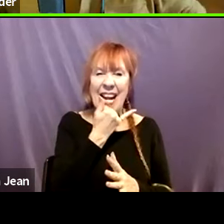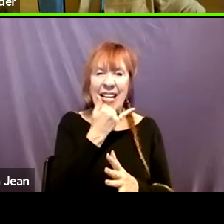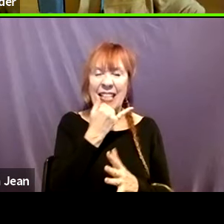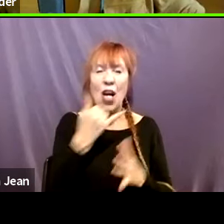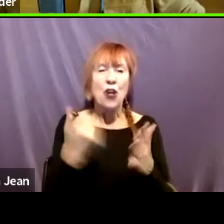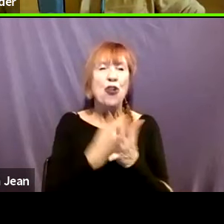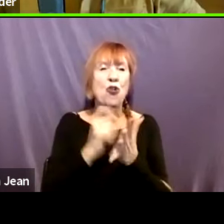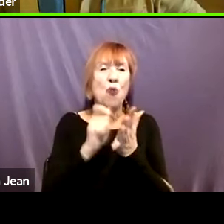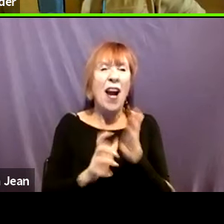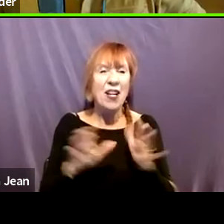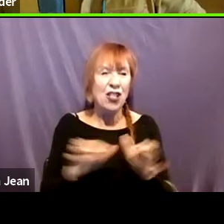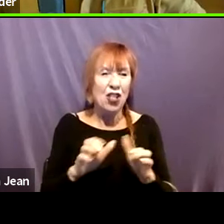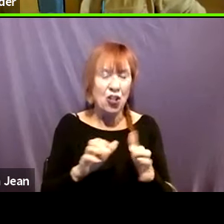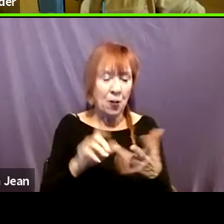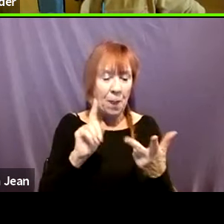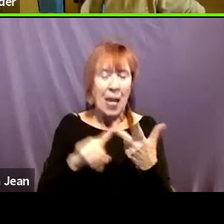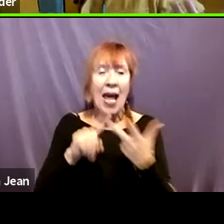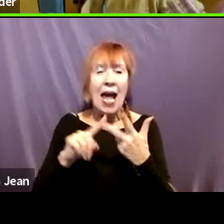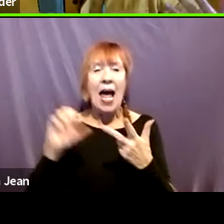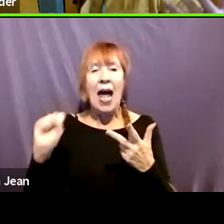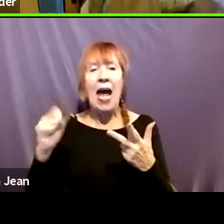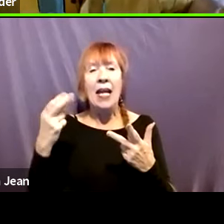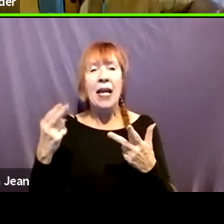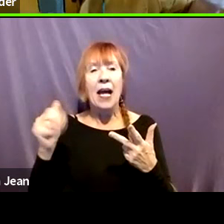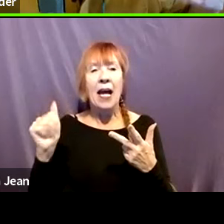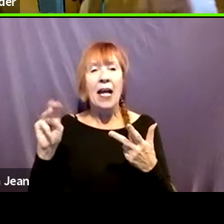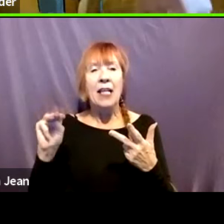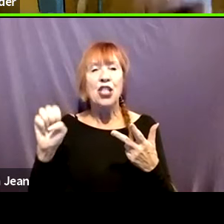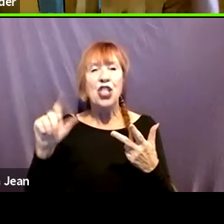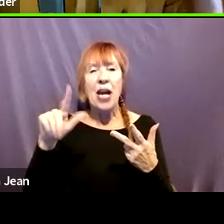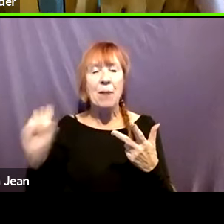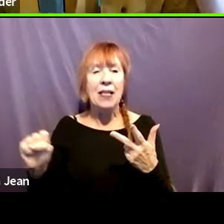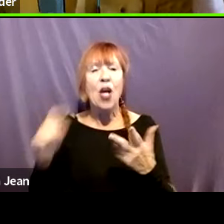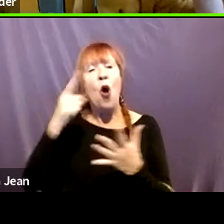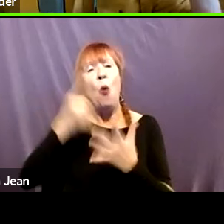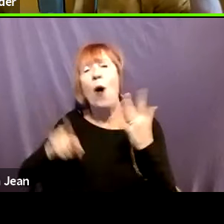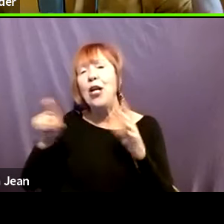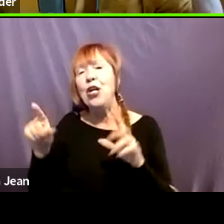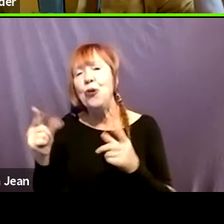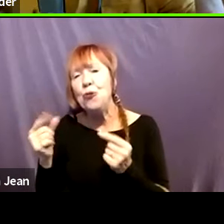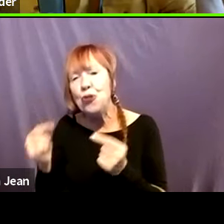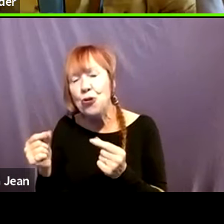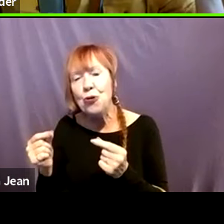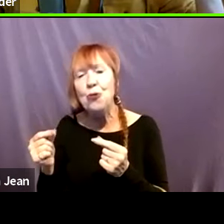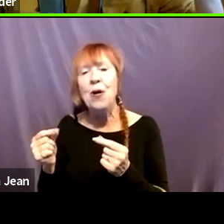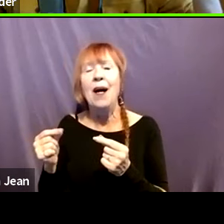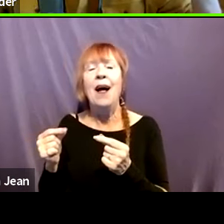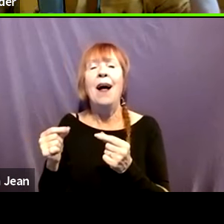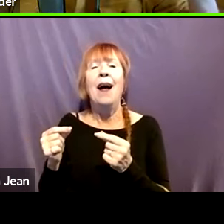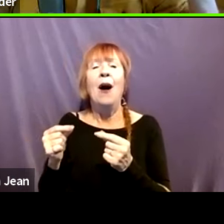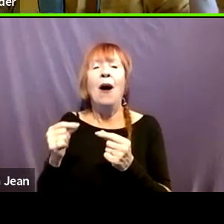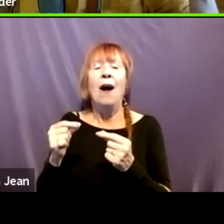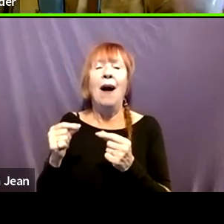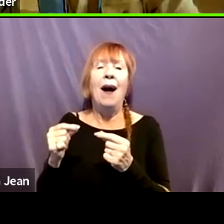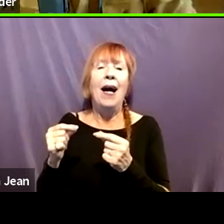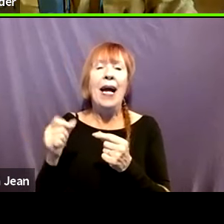And the shameless, what's the thing that you do to take your mind off of either quarantine or writer's block?